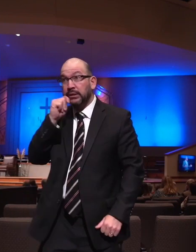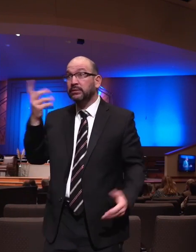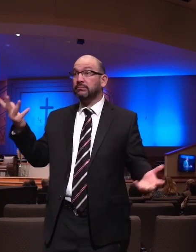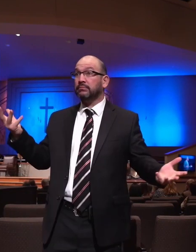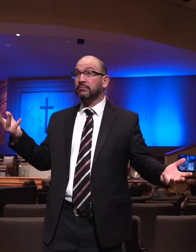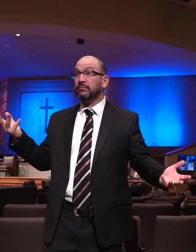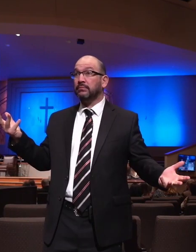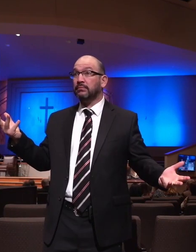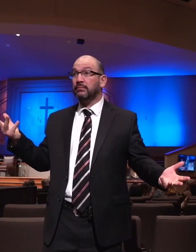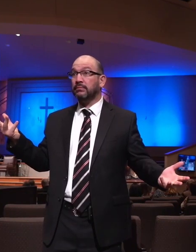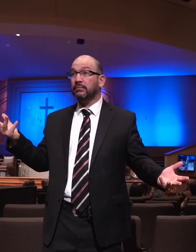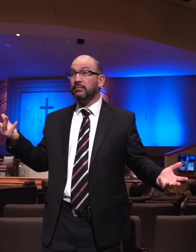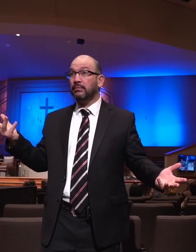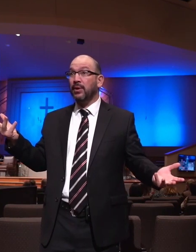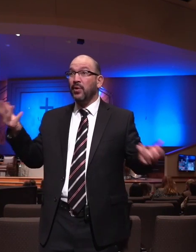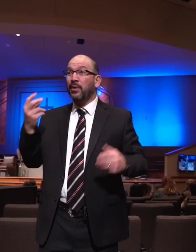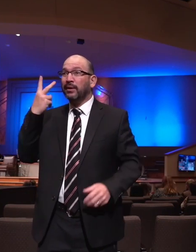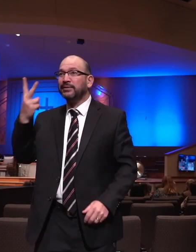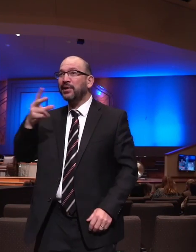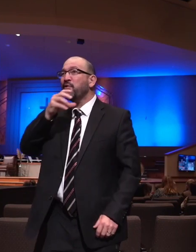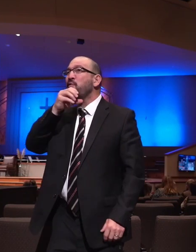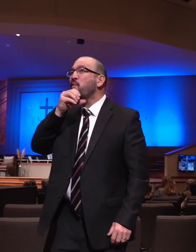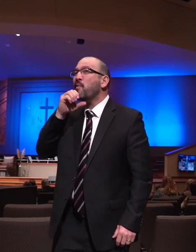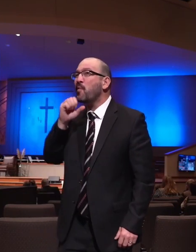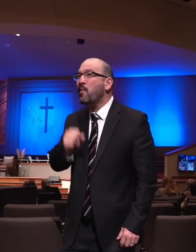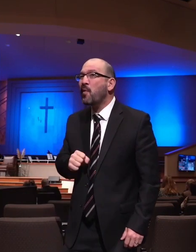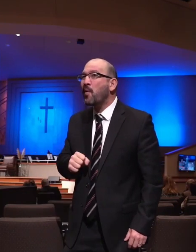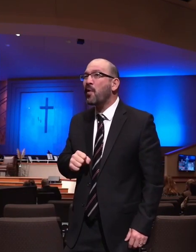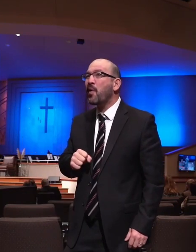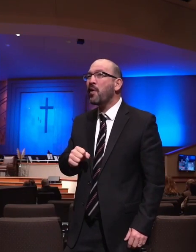something that they want to see an old fat white grandpa guy you know and